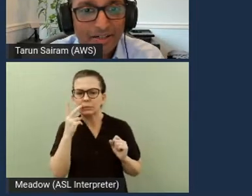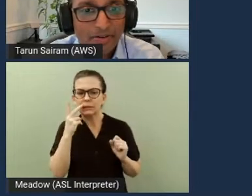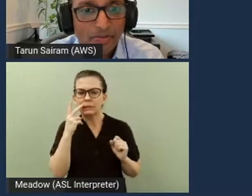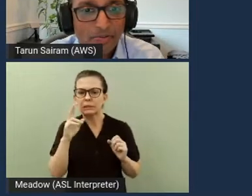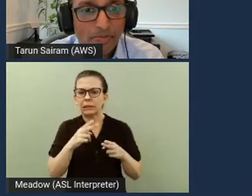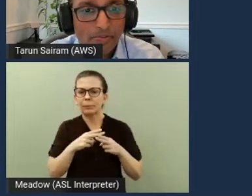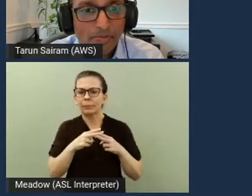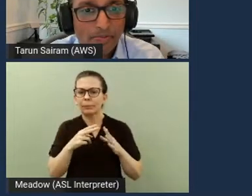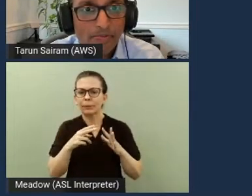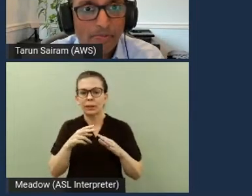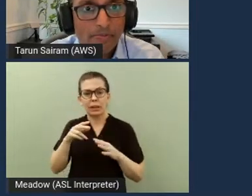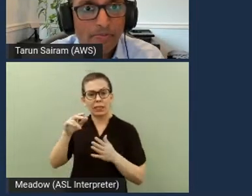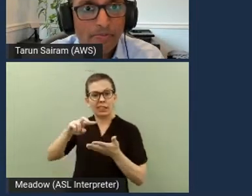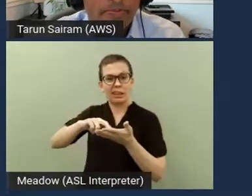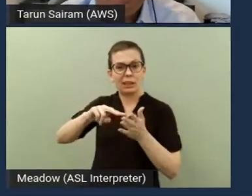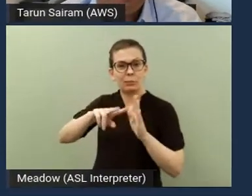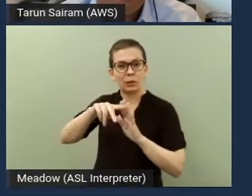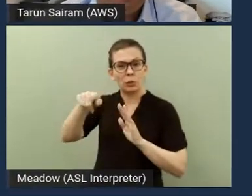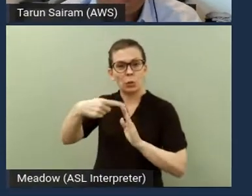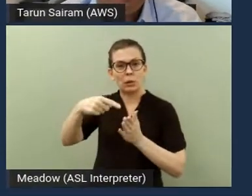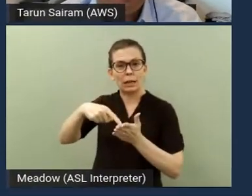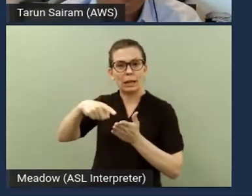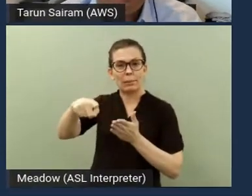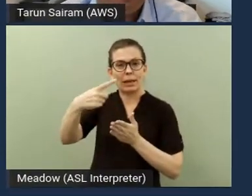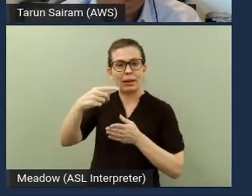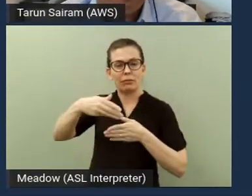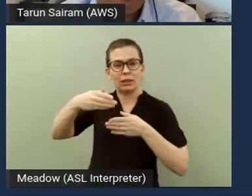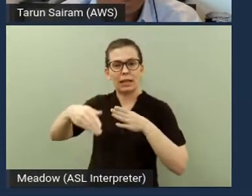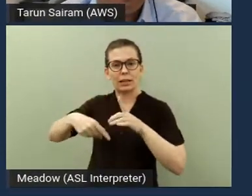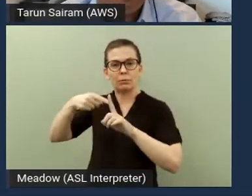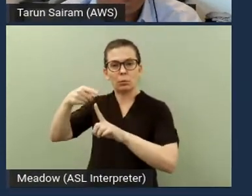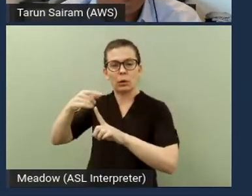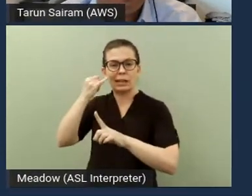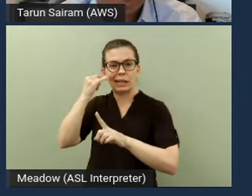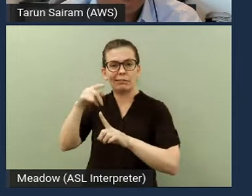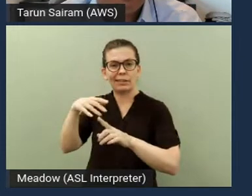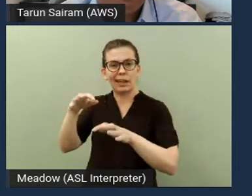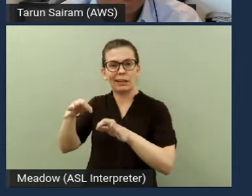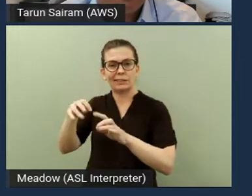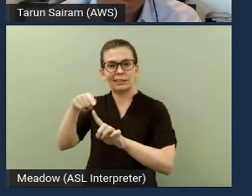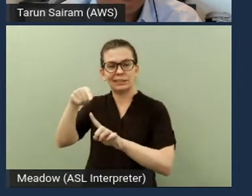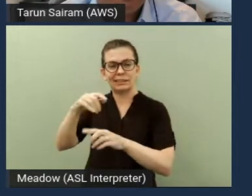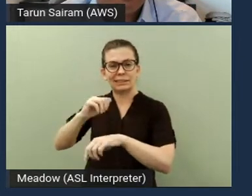does this mean that you're only paying for the endpoint where the instances are down? Is there some sort of a charge when instances